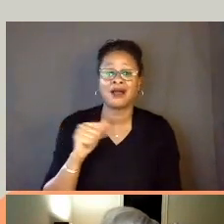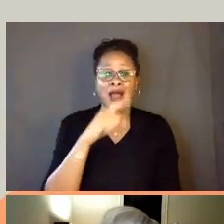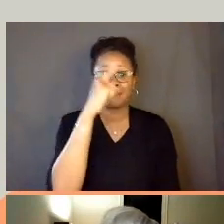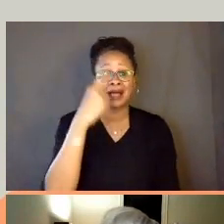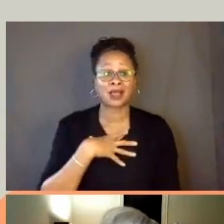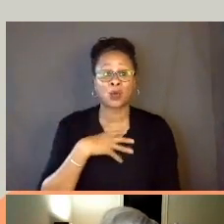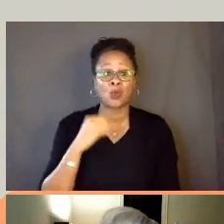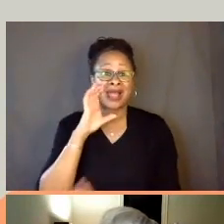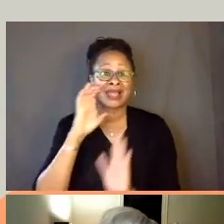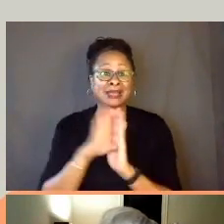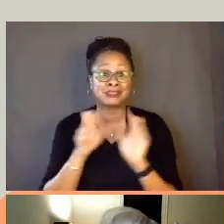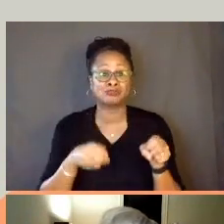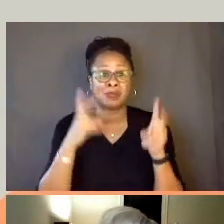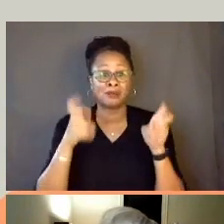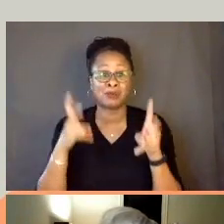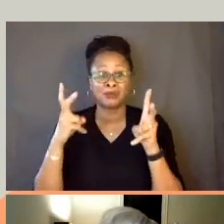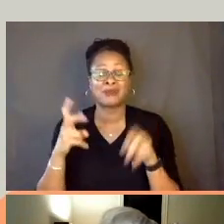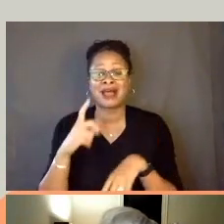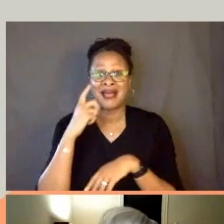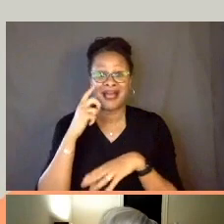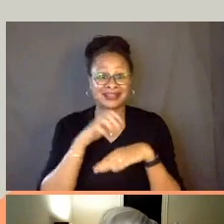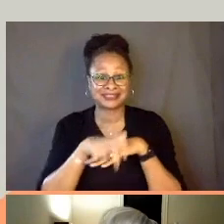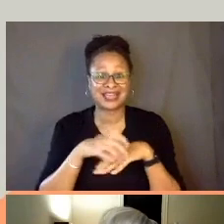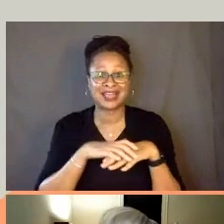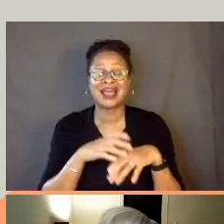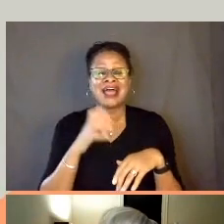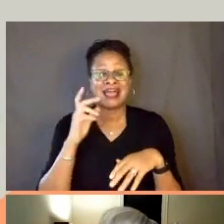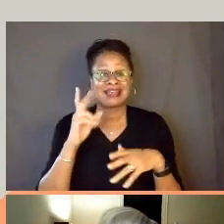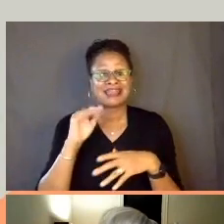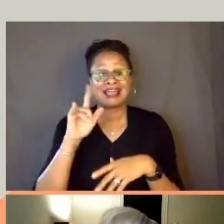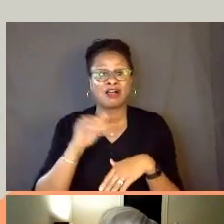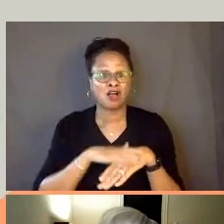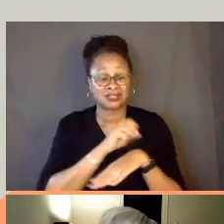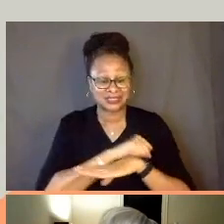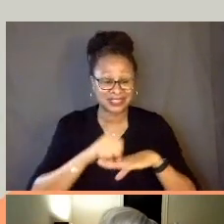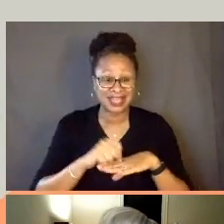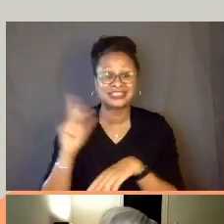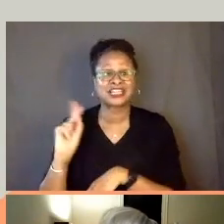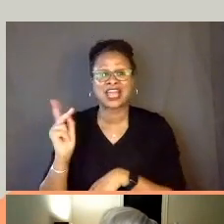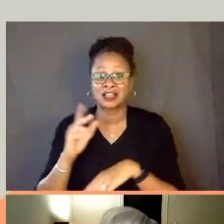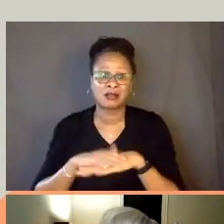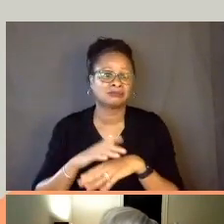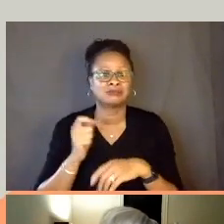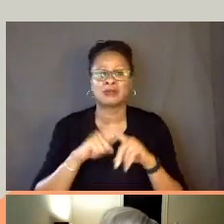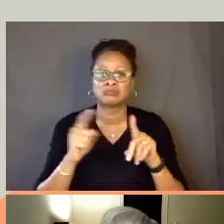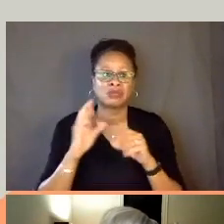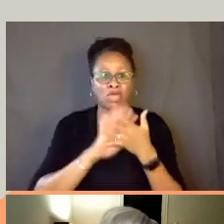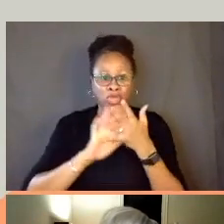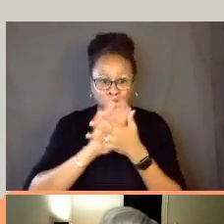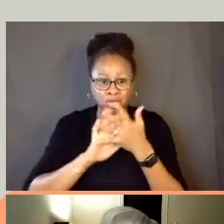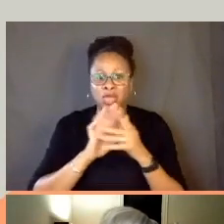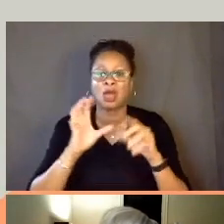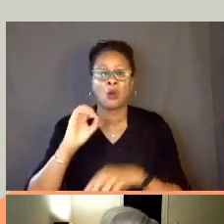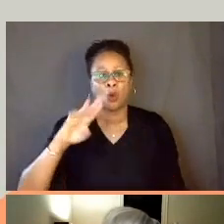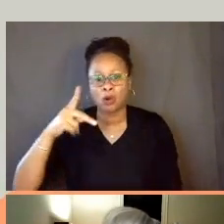Eye scan, Kayla onstage, dark patches, Kayla, a blur of motion, veins, Kayla, orbs.